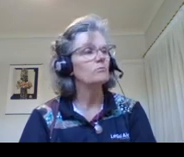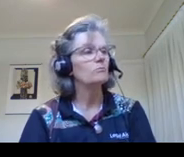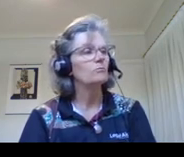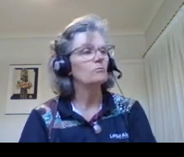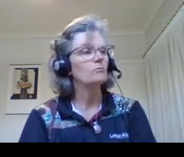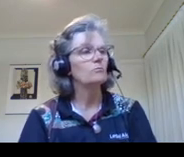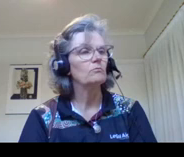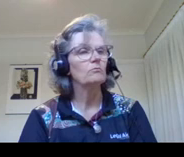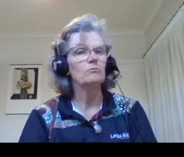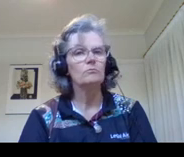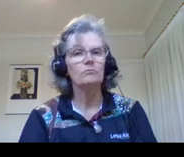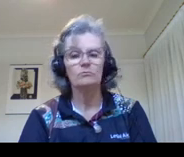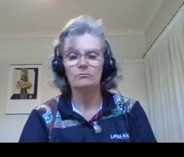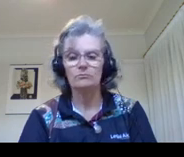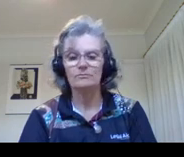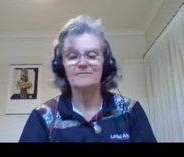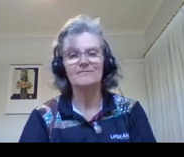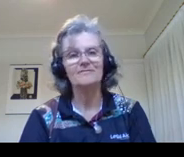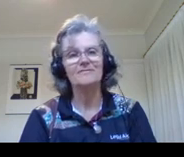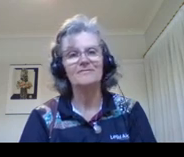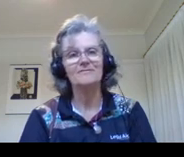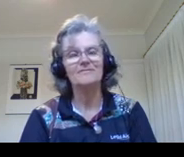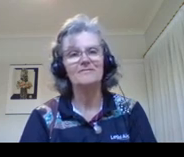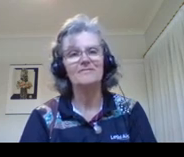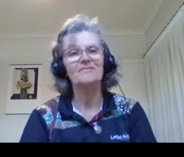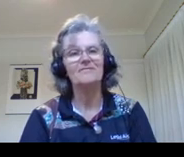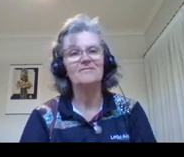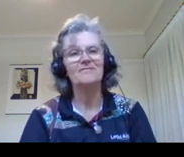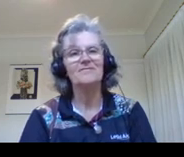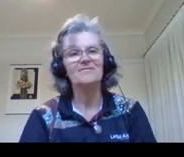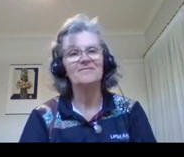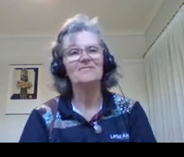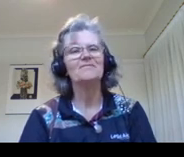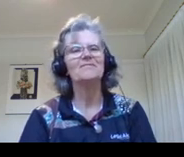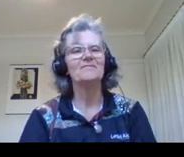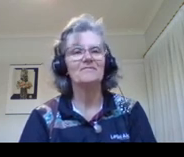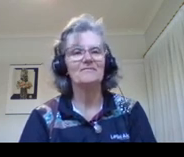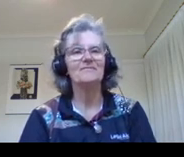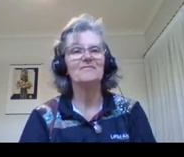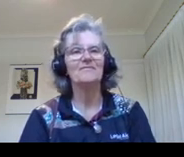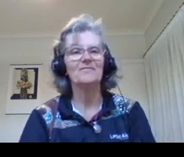don't click the links don't download and delete which I quite which I quite like